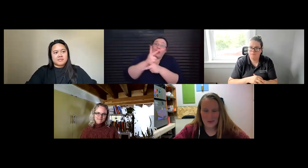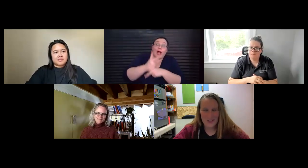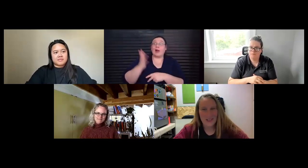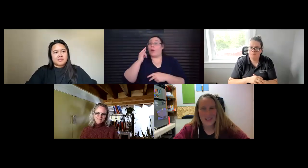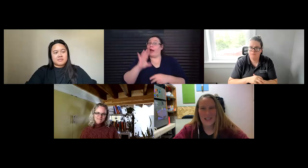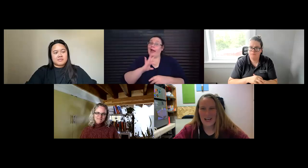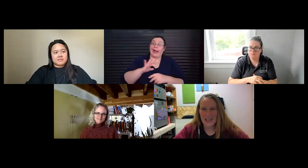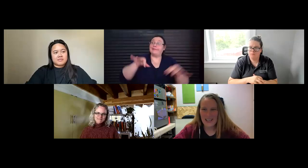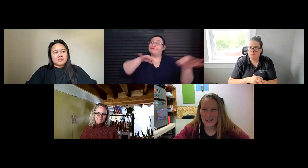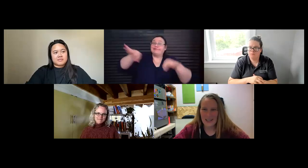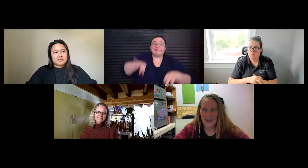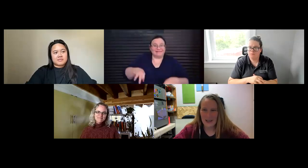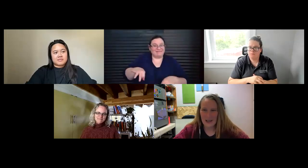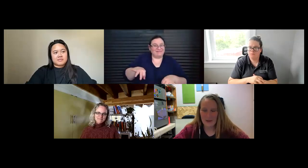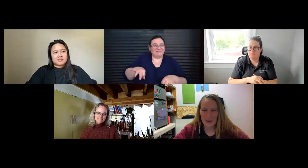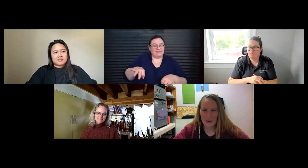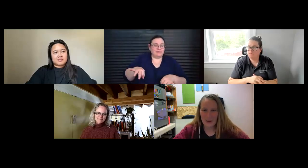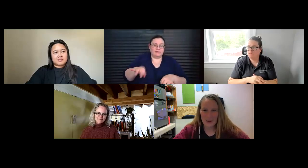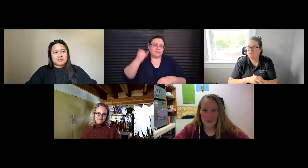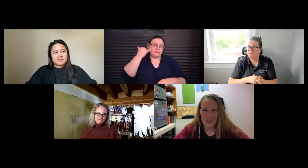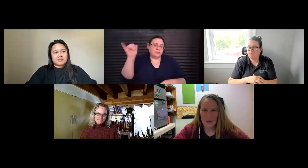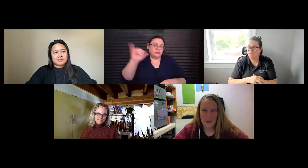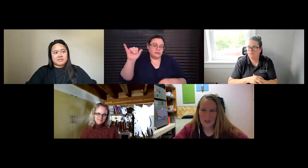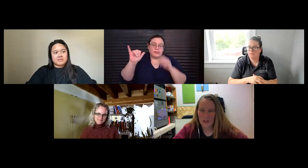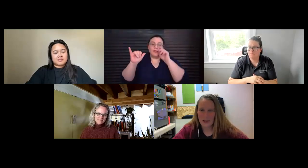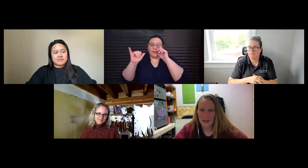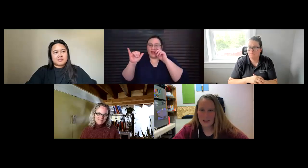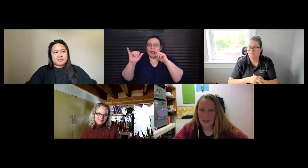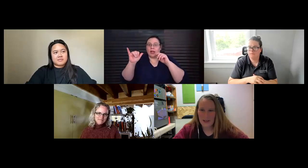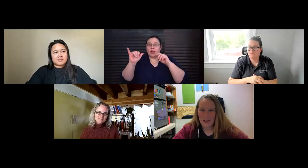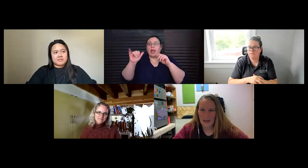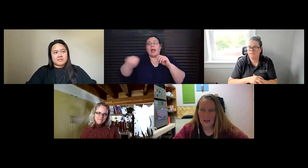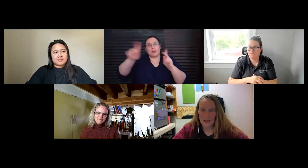It was kind of like that. And I had a very good reception to that.